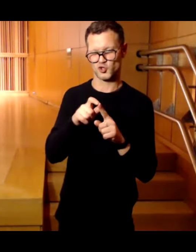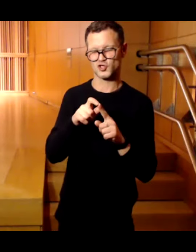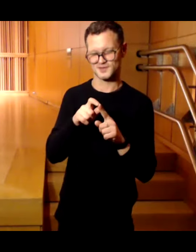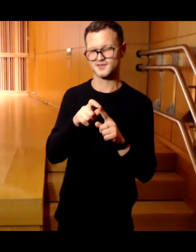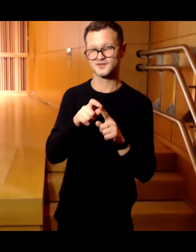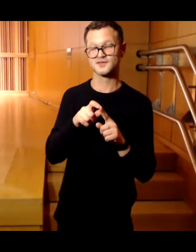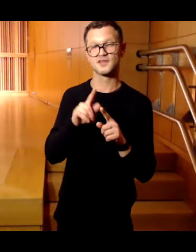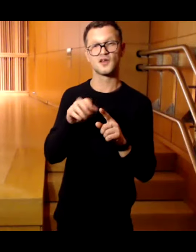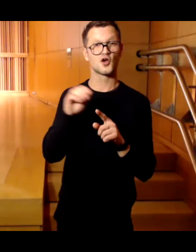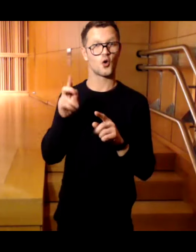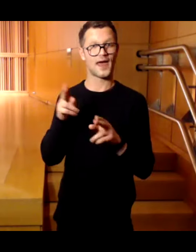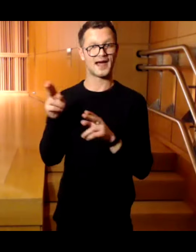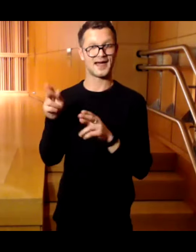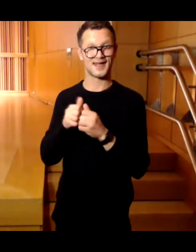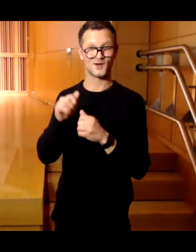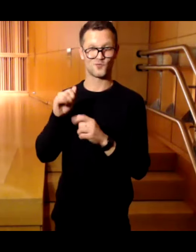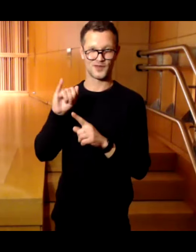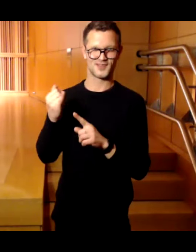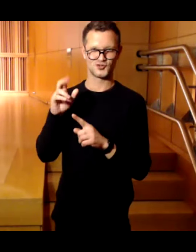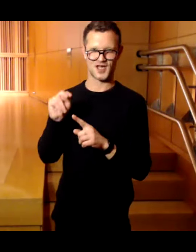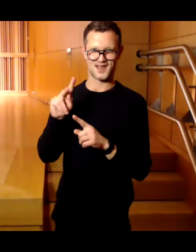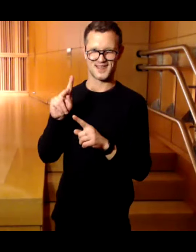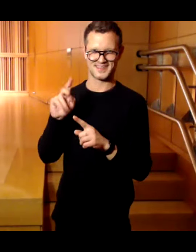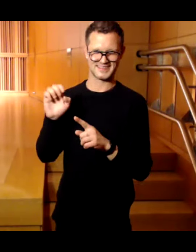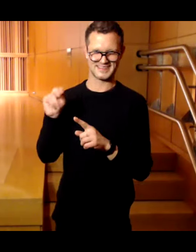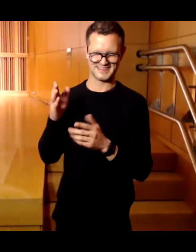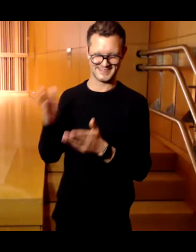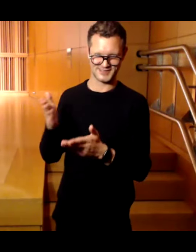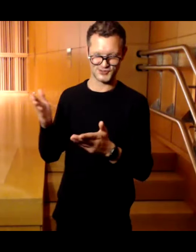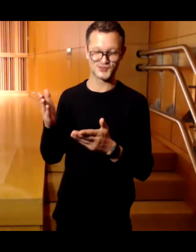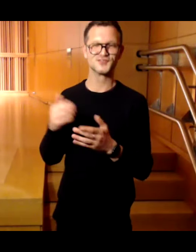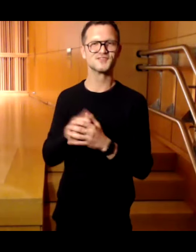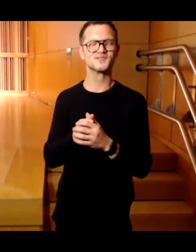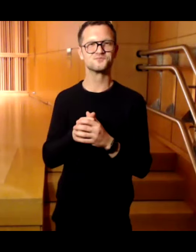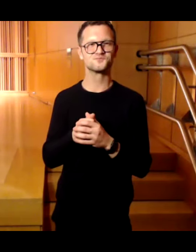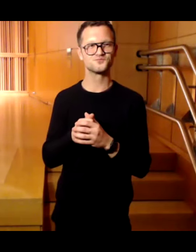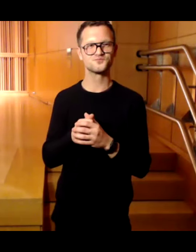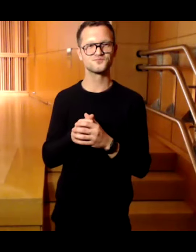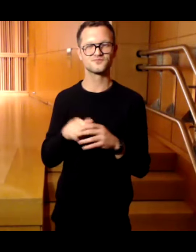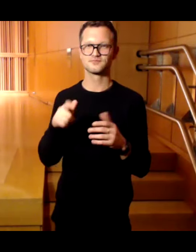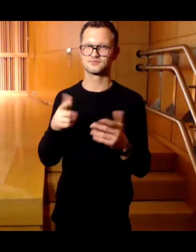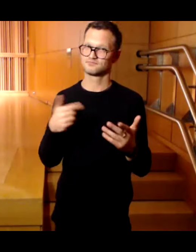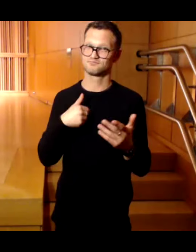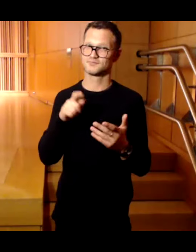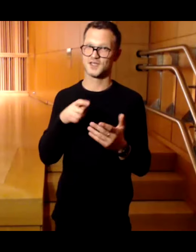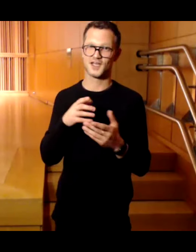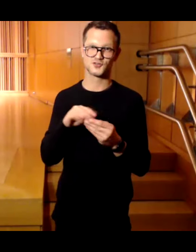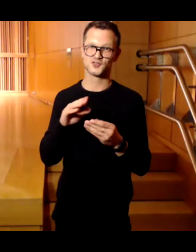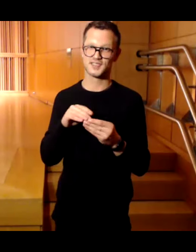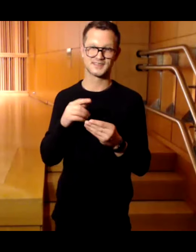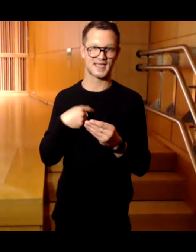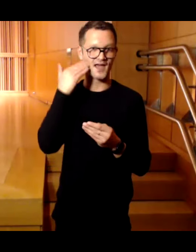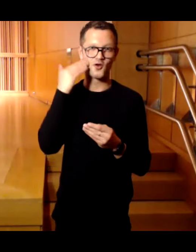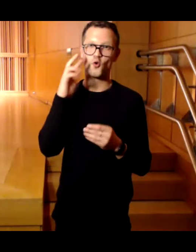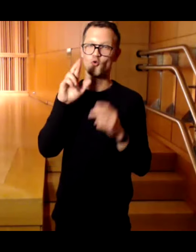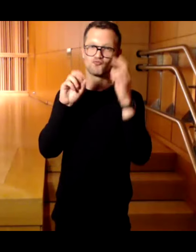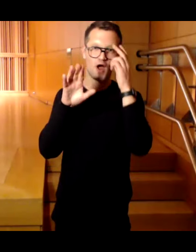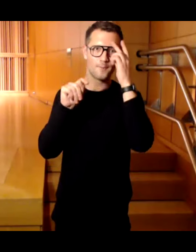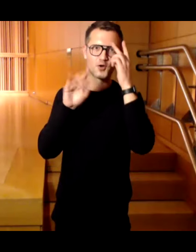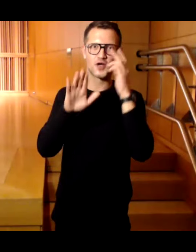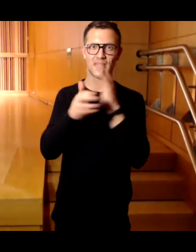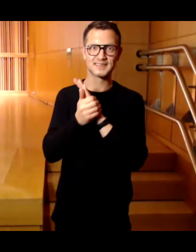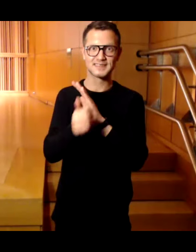co-edited with the great John Keene here, I should instead say, I know that though Robert's talent is certainly unique.